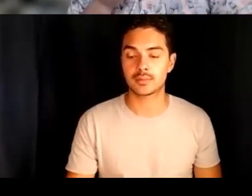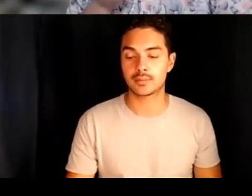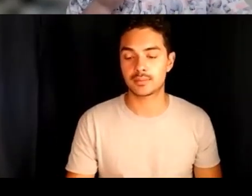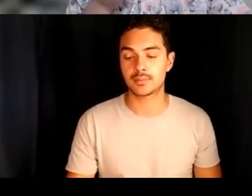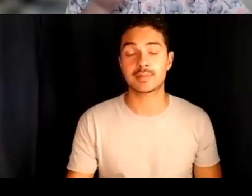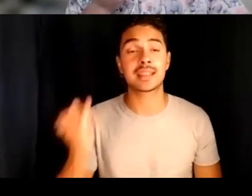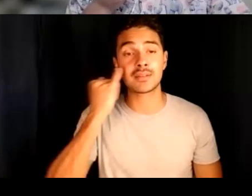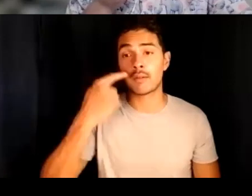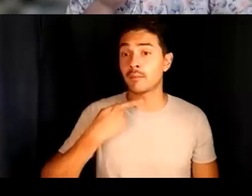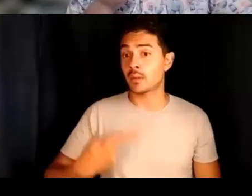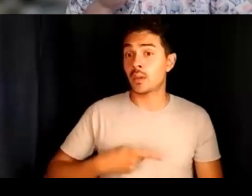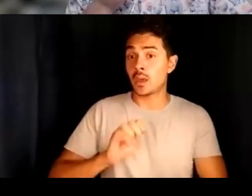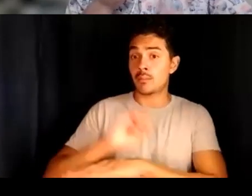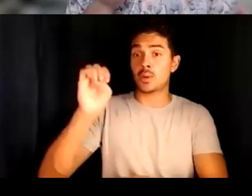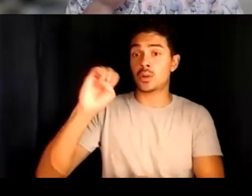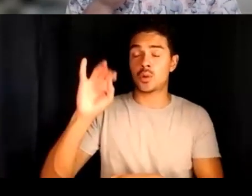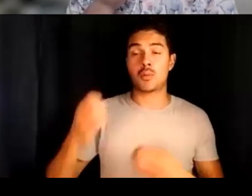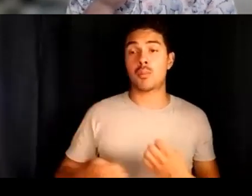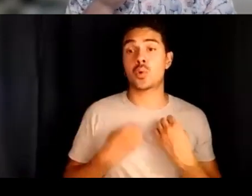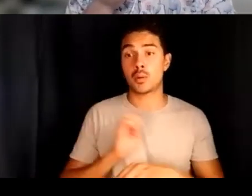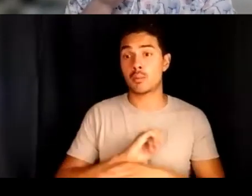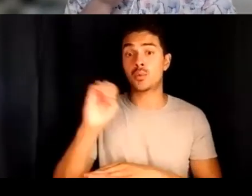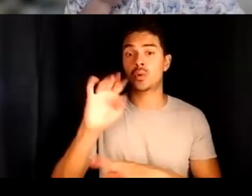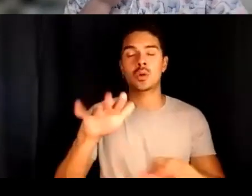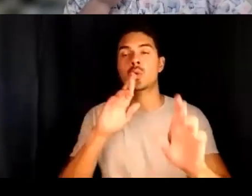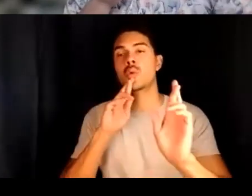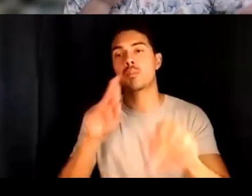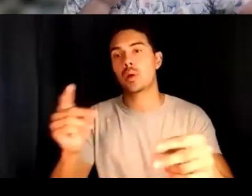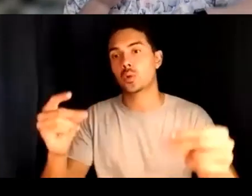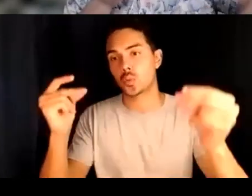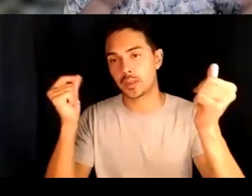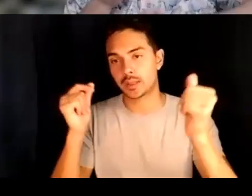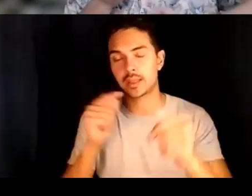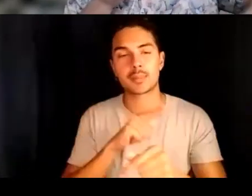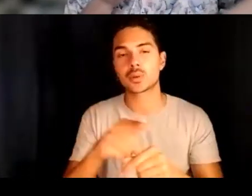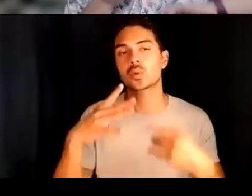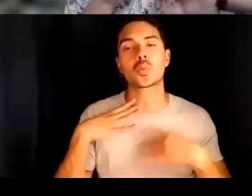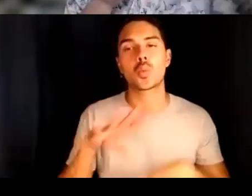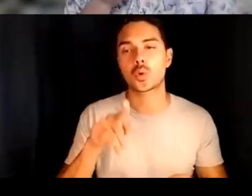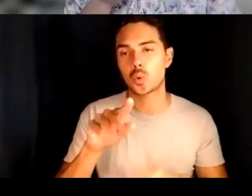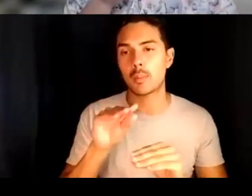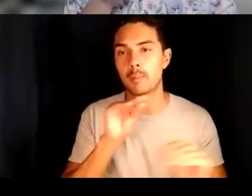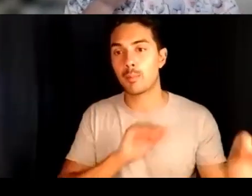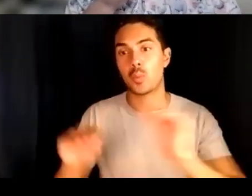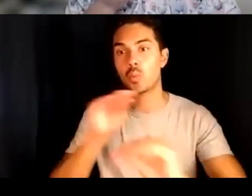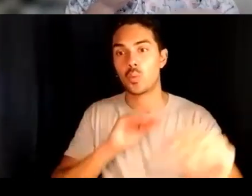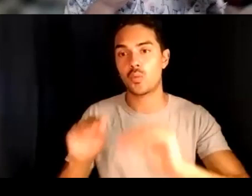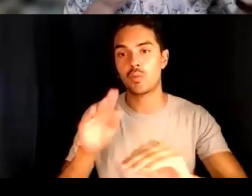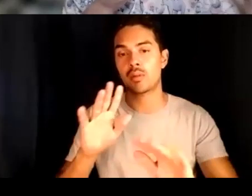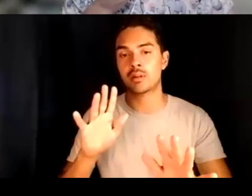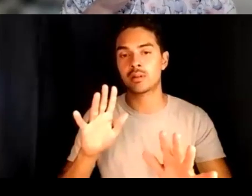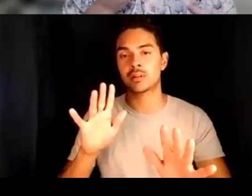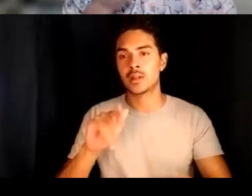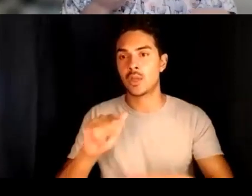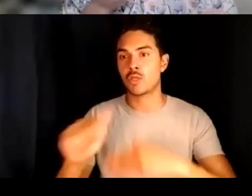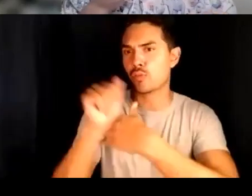an emotional emergency, you do wanna respond quickly, but you don't want your movements to be interpreted as threatening, as dangerous.